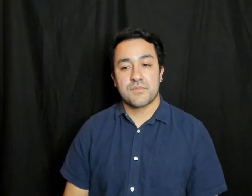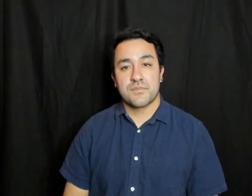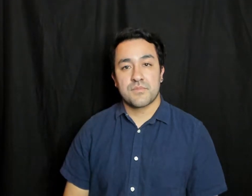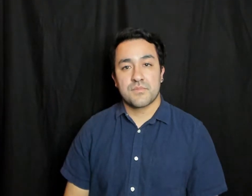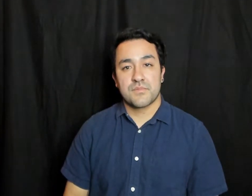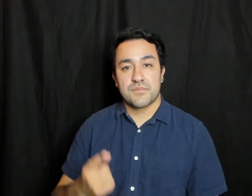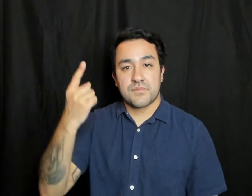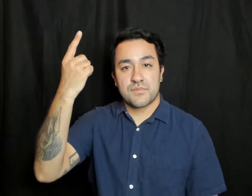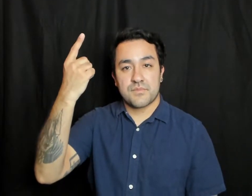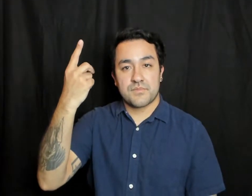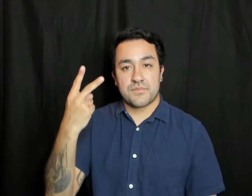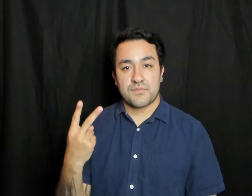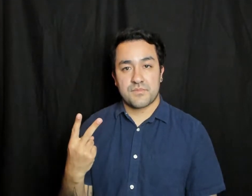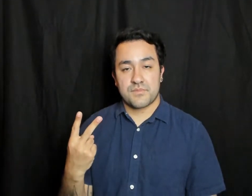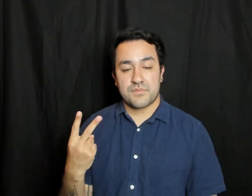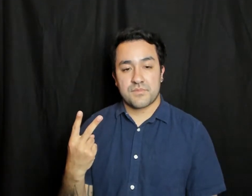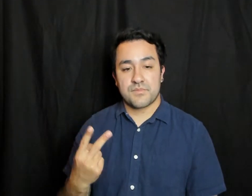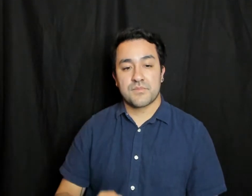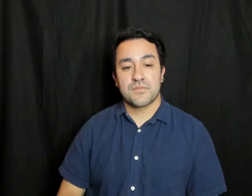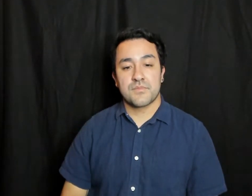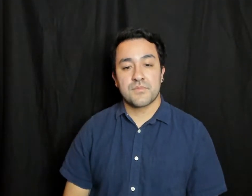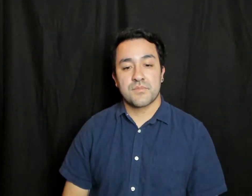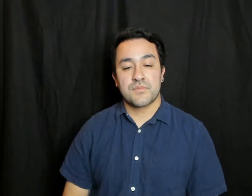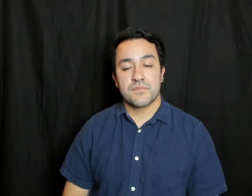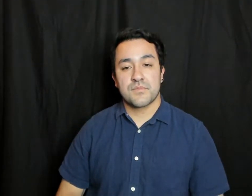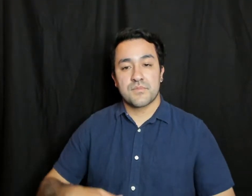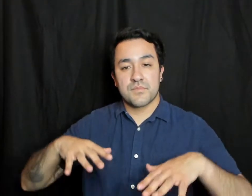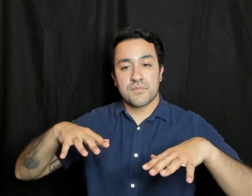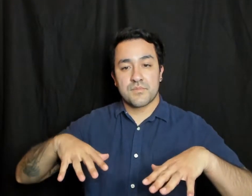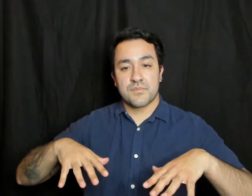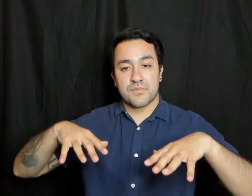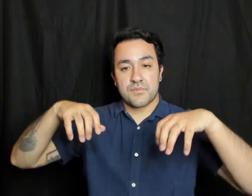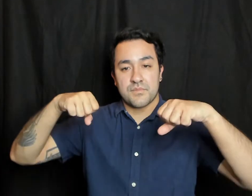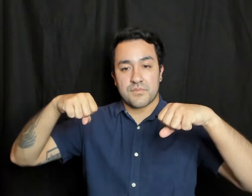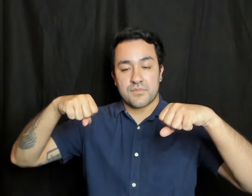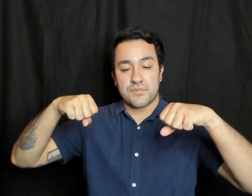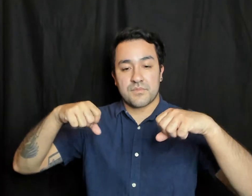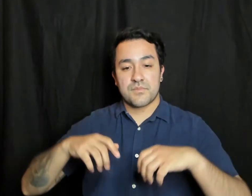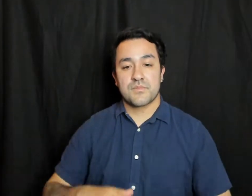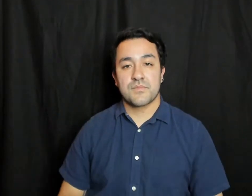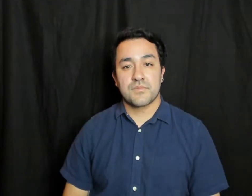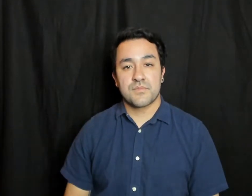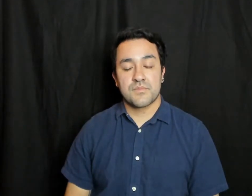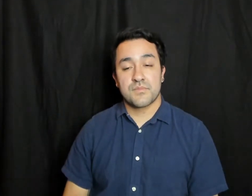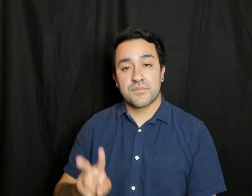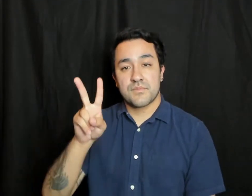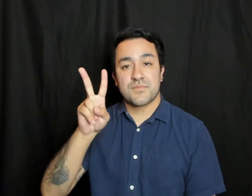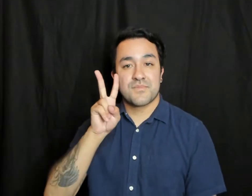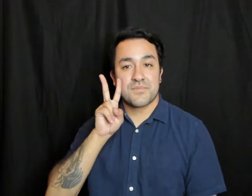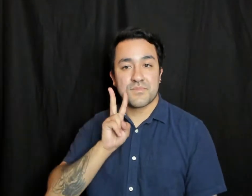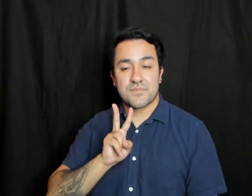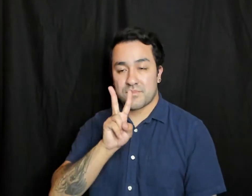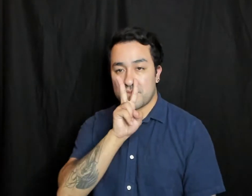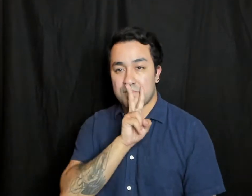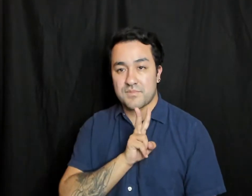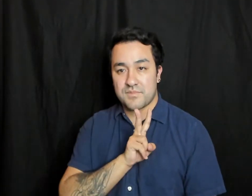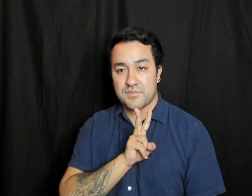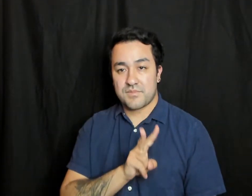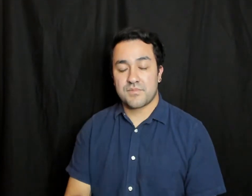1/2 "1/2 ____"; e.g. 1/2 brother ADOPT TWINS